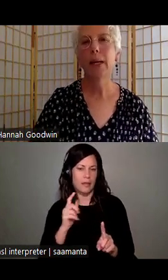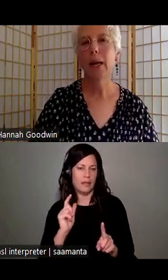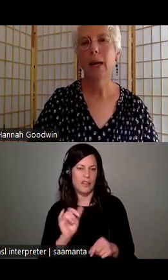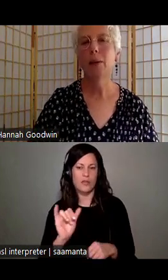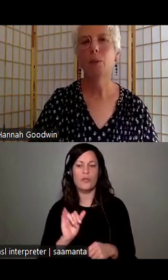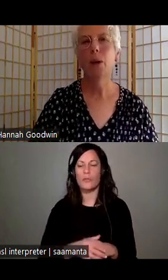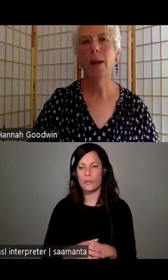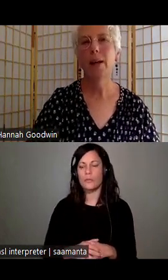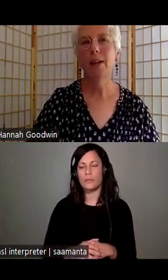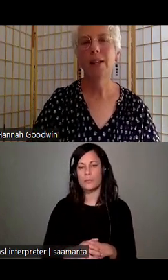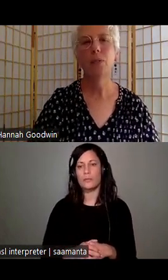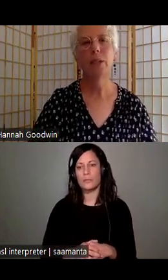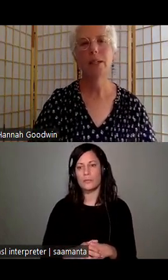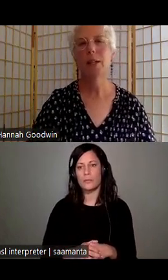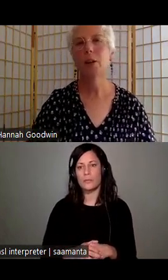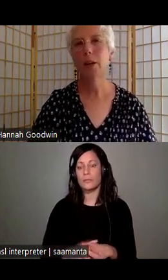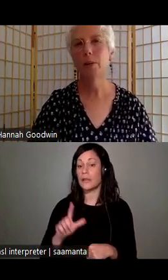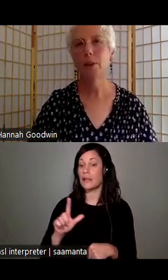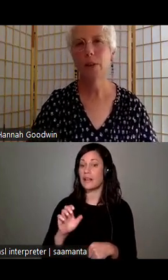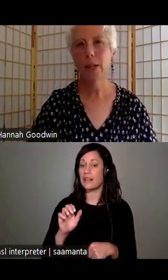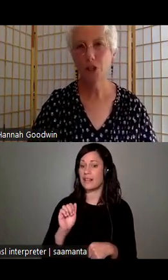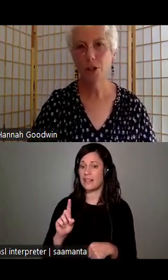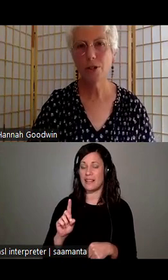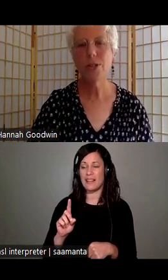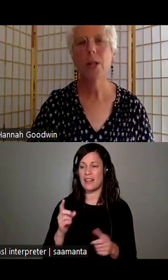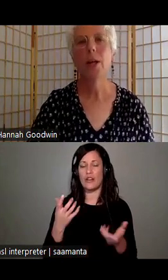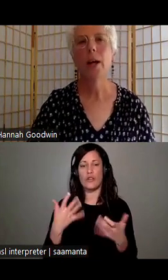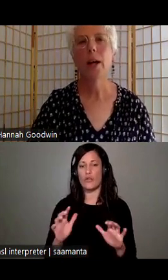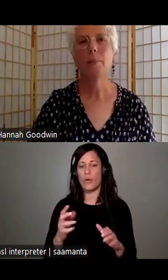But again, LEAD really isn't looking for lectures,